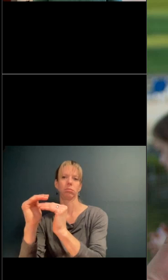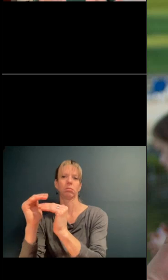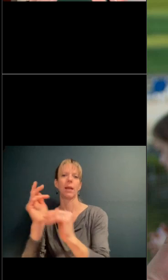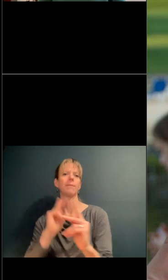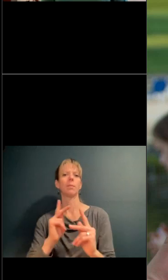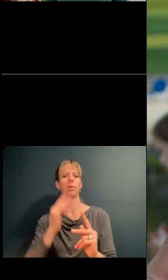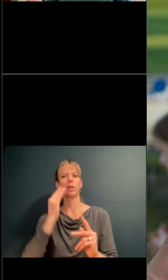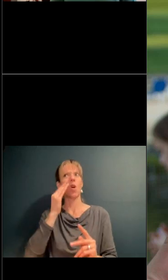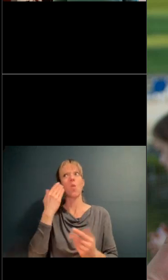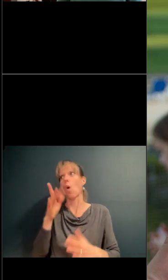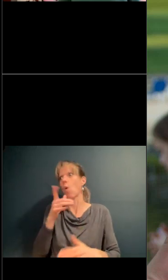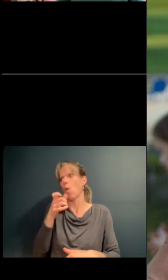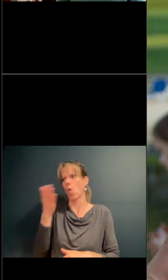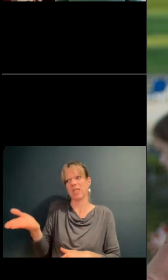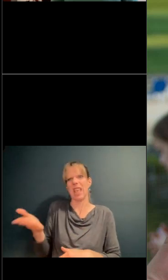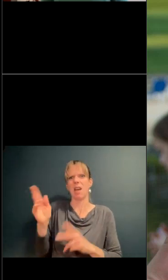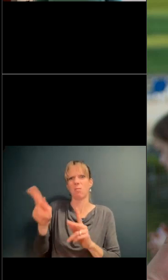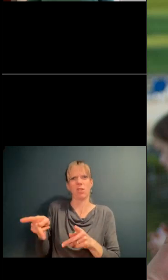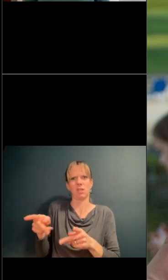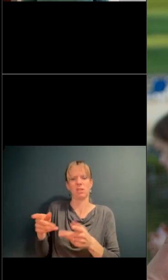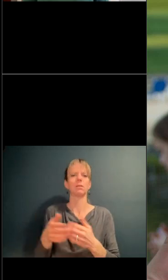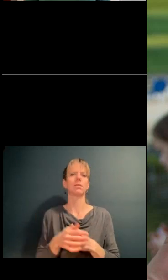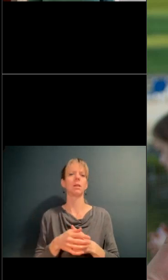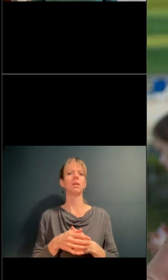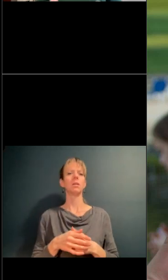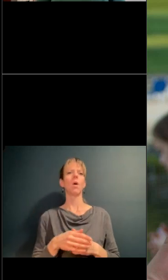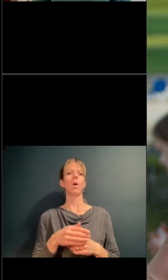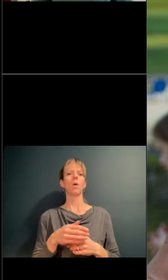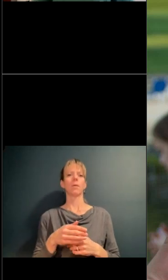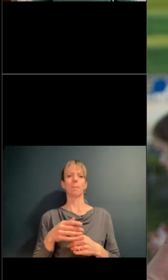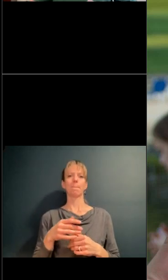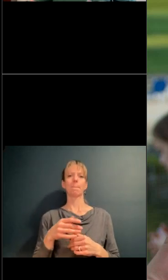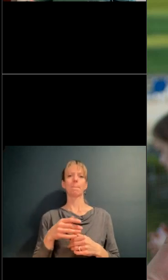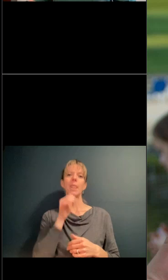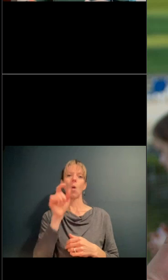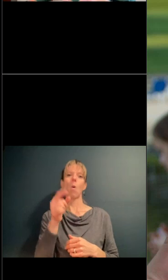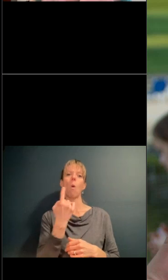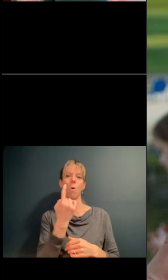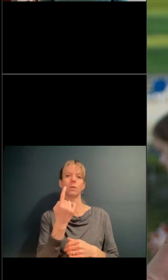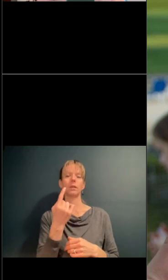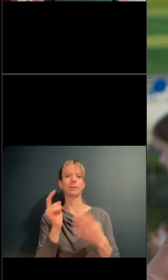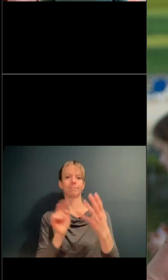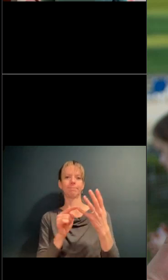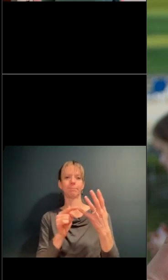So it's interesting about this dimension of belonging, this is not merely about whether young